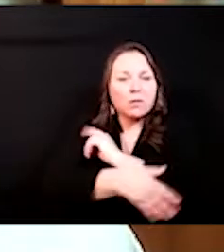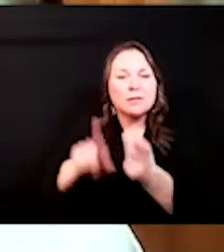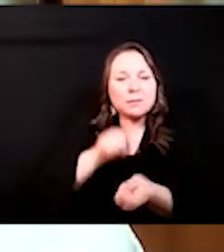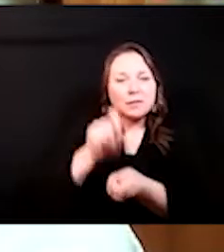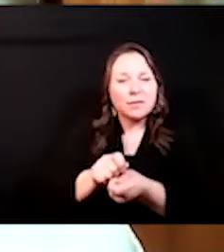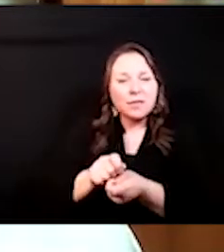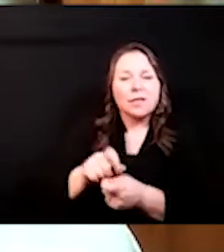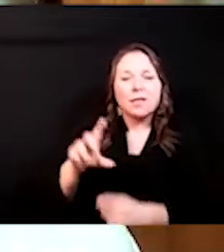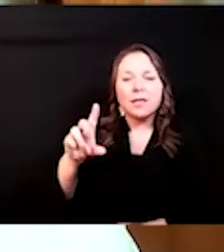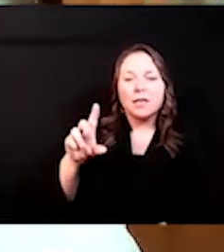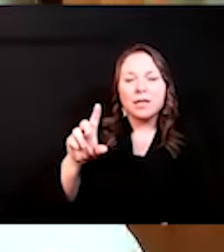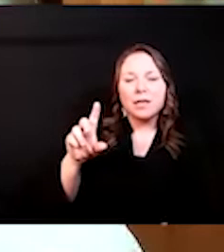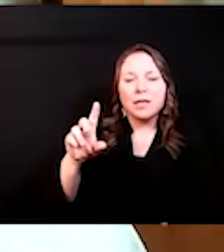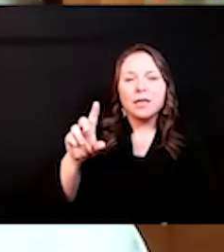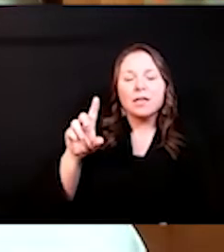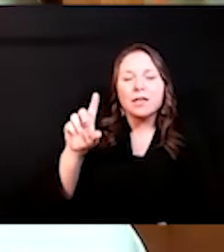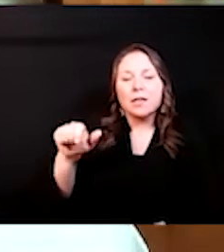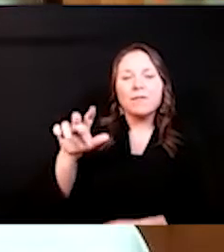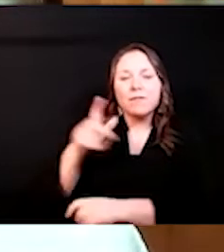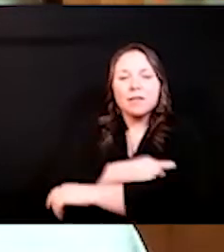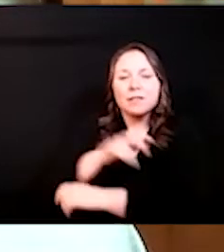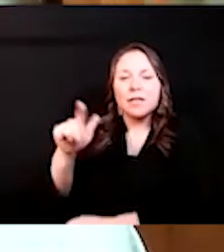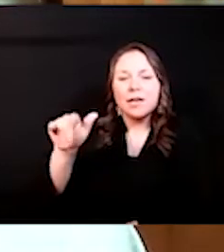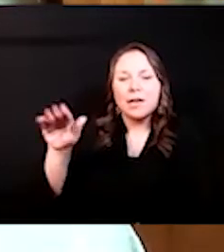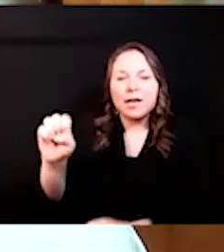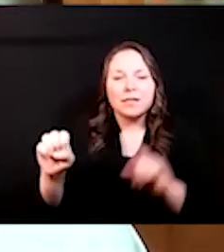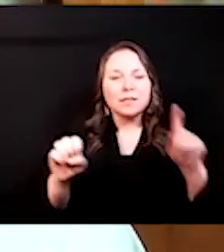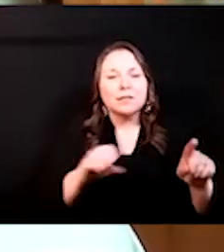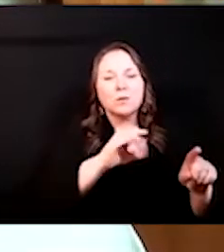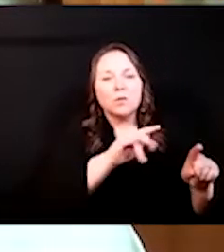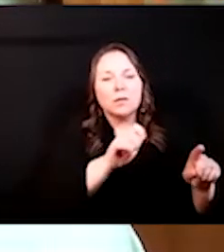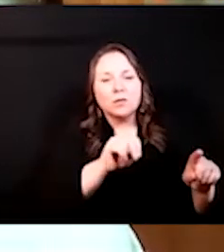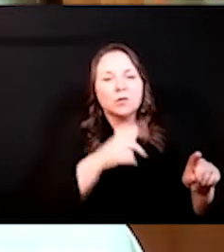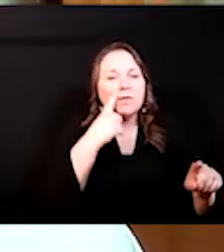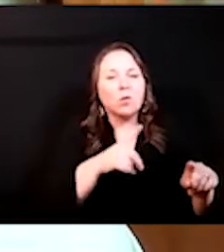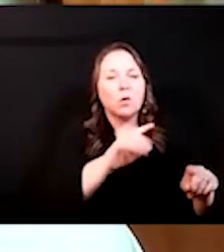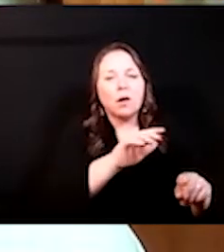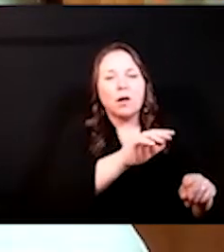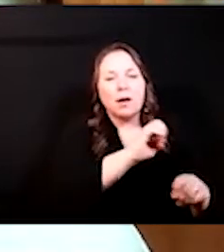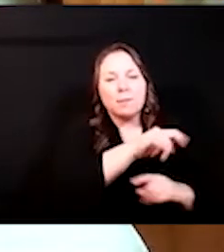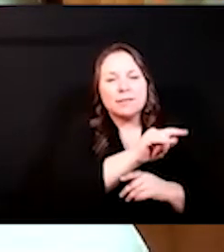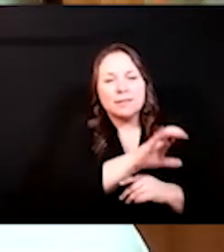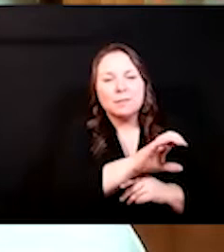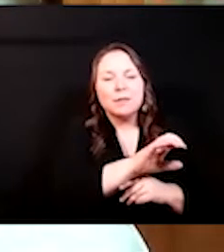INCOME COUNTRIES, PARTICULARLY THE TWO GROUPS ARE THE VACCINE ALLIANCE AND THE COALITION FOR EPIDEMIC PREPAREDNESS